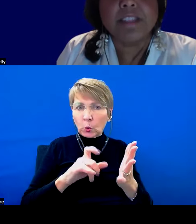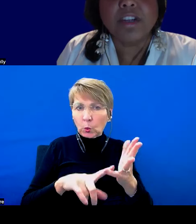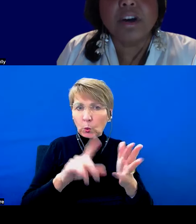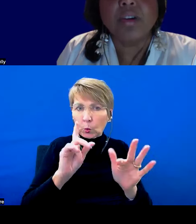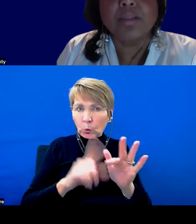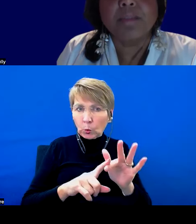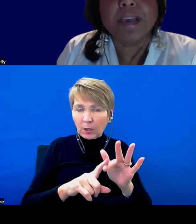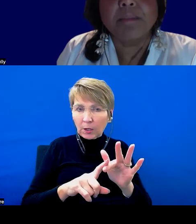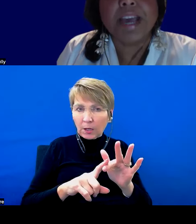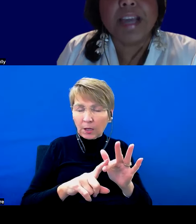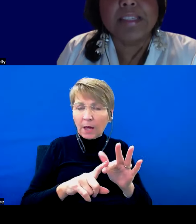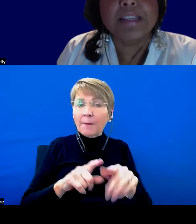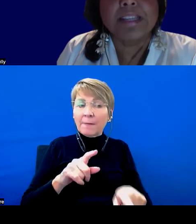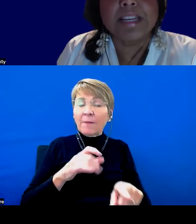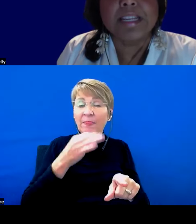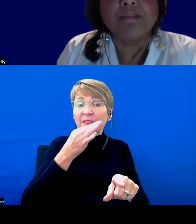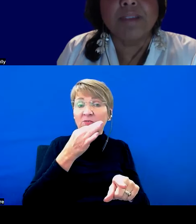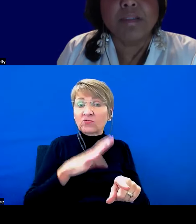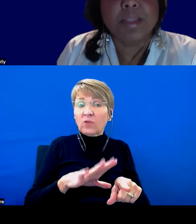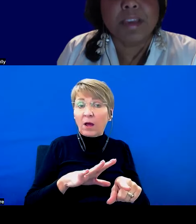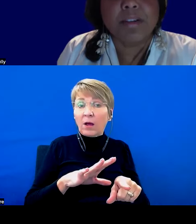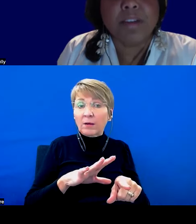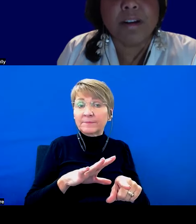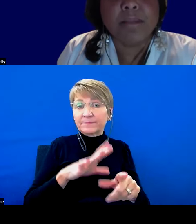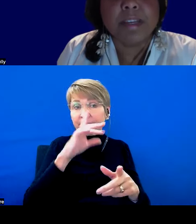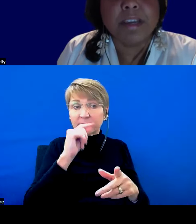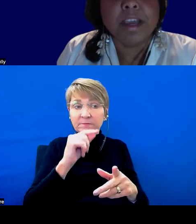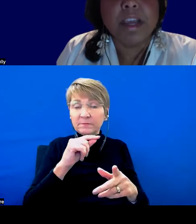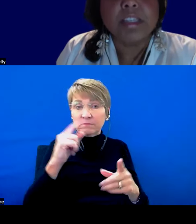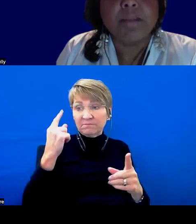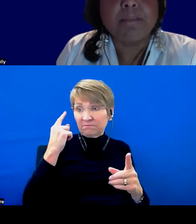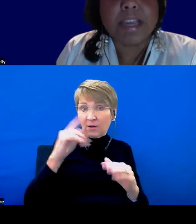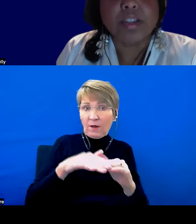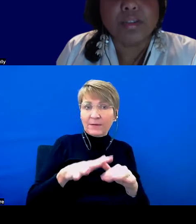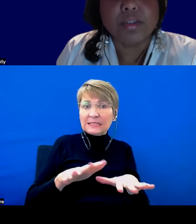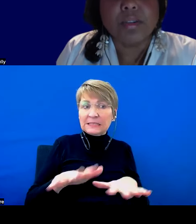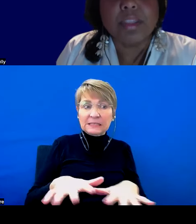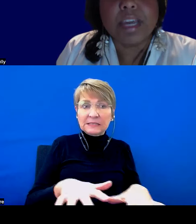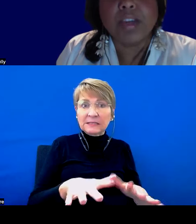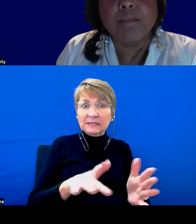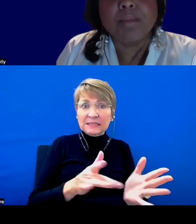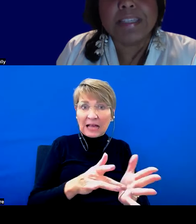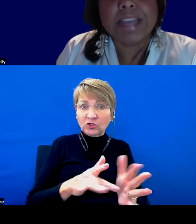child to be able to access and interact with their environment, so make sure that you maintain